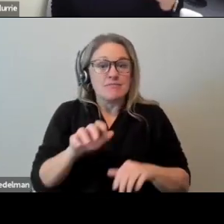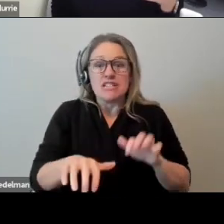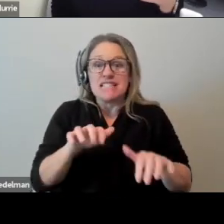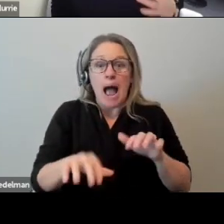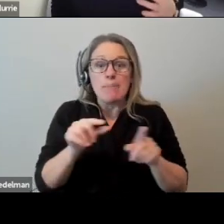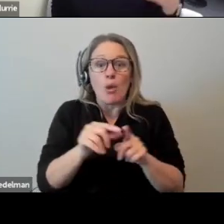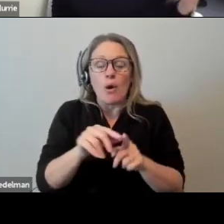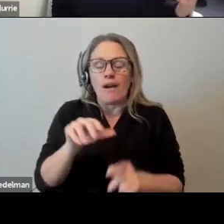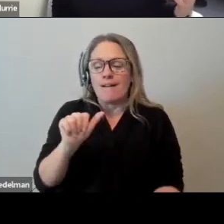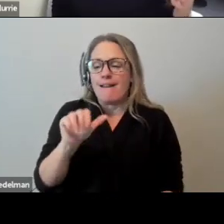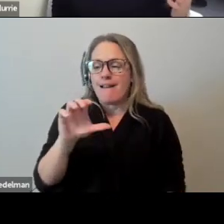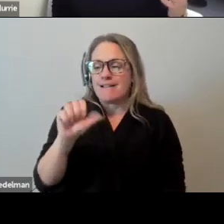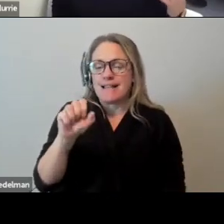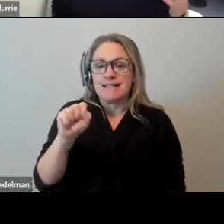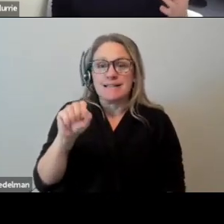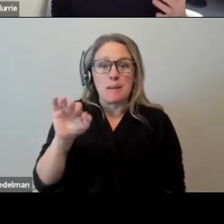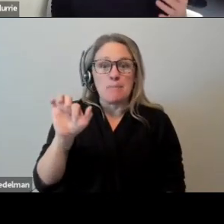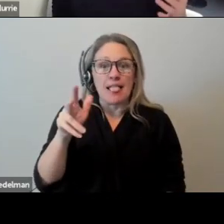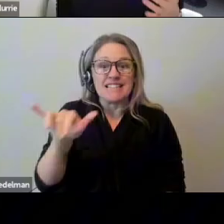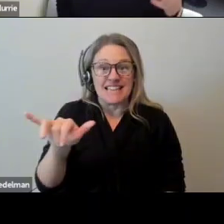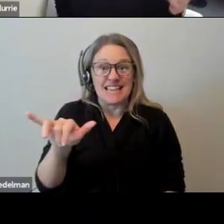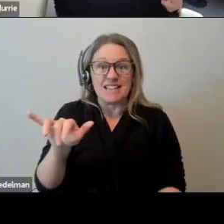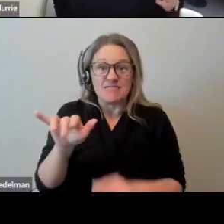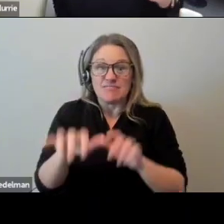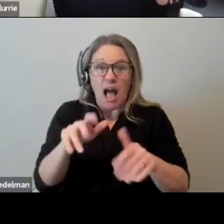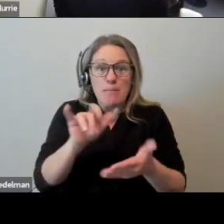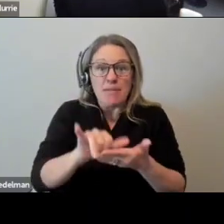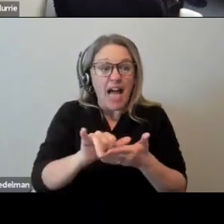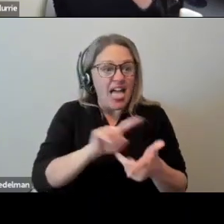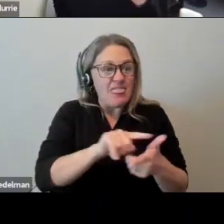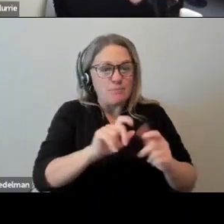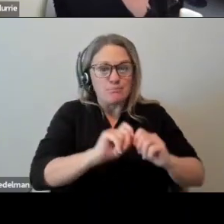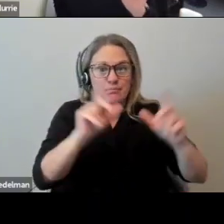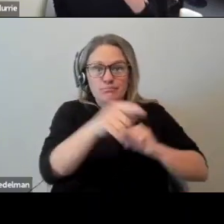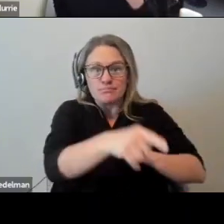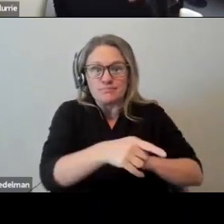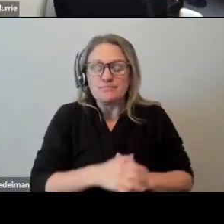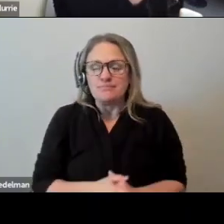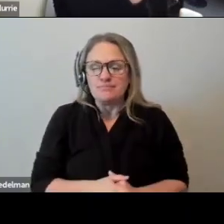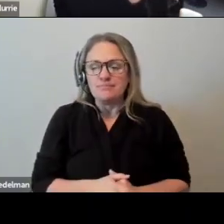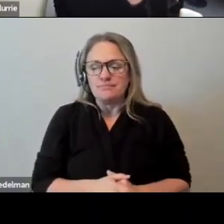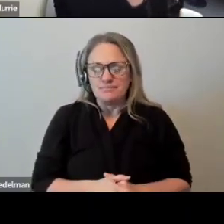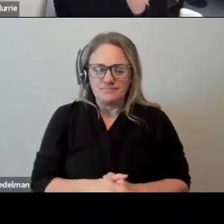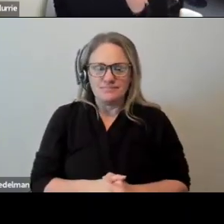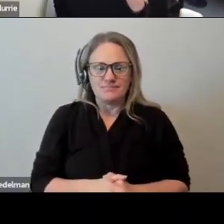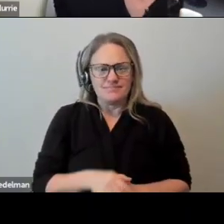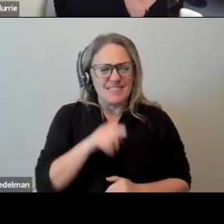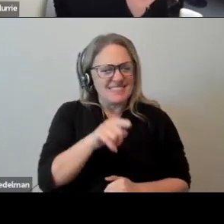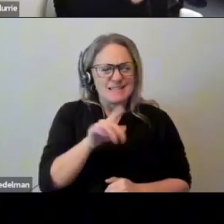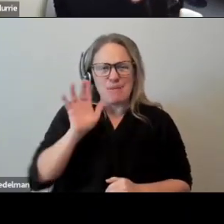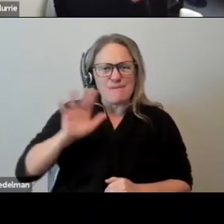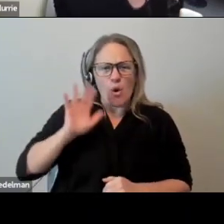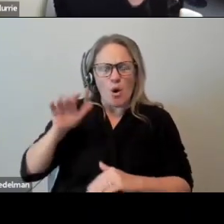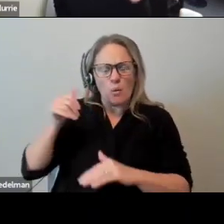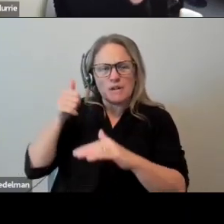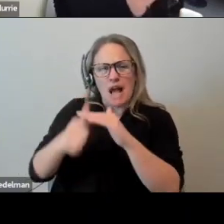of you will remember we've had previous versions of Windows - Windows 10. This used to be under a phrase called ease